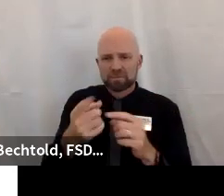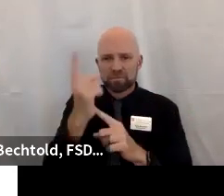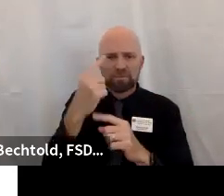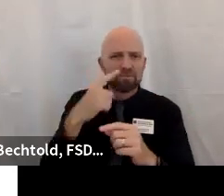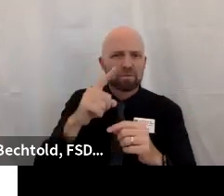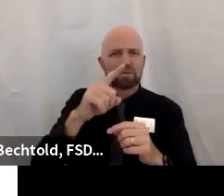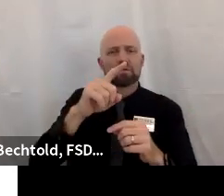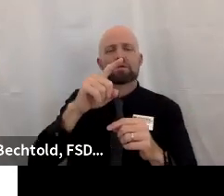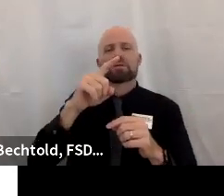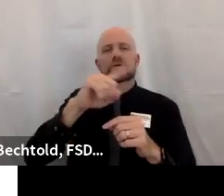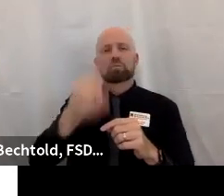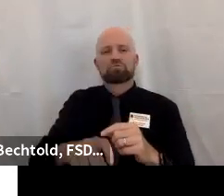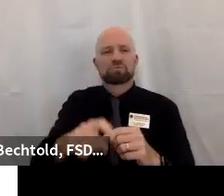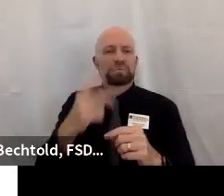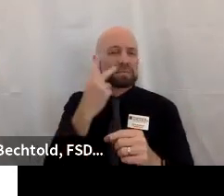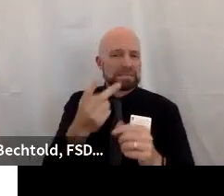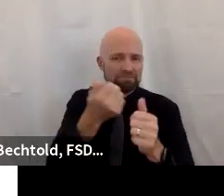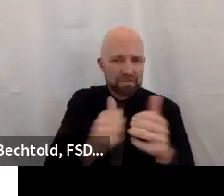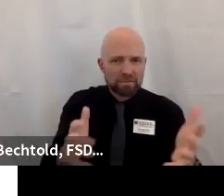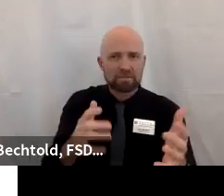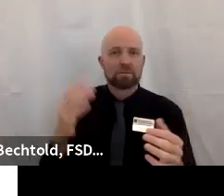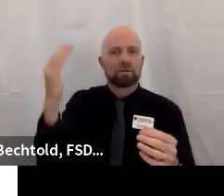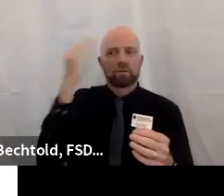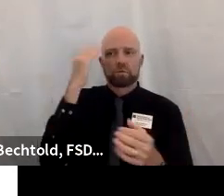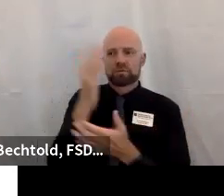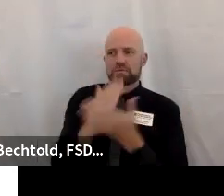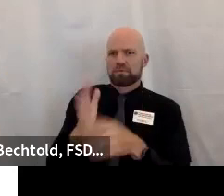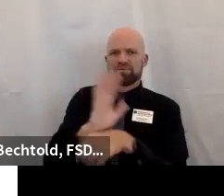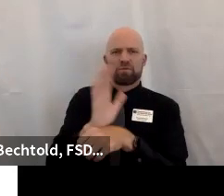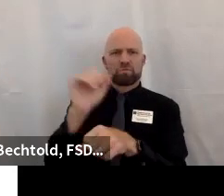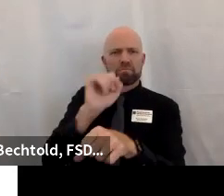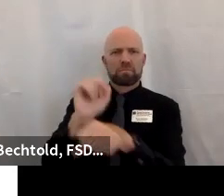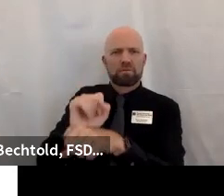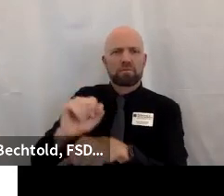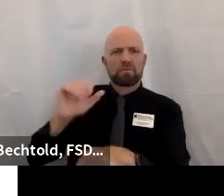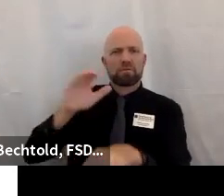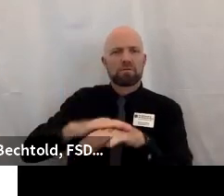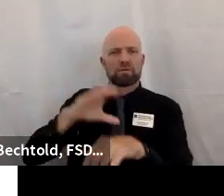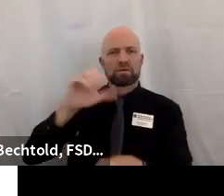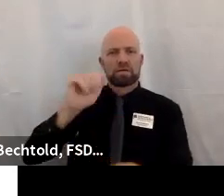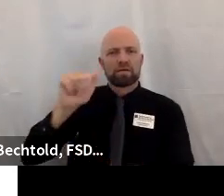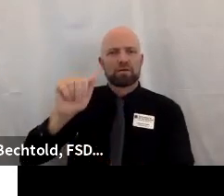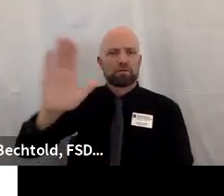I guess we have a moment for questions, if you have any. I know...